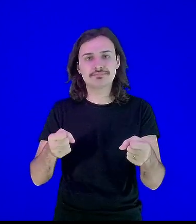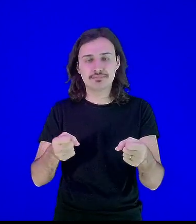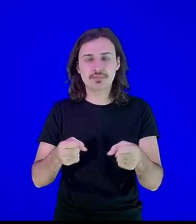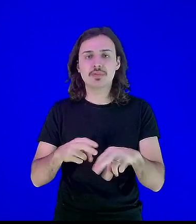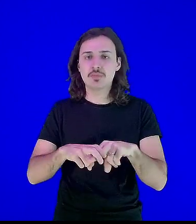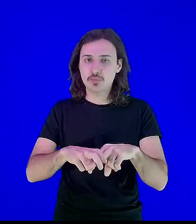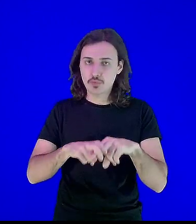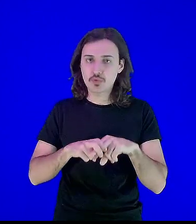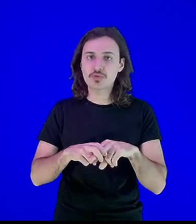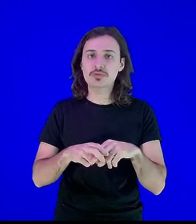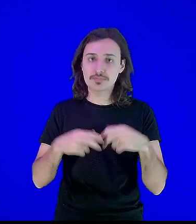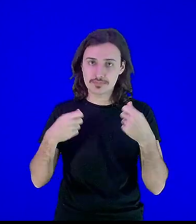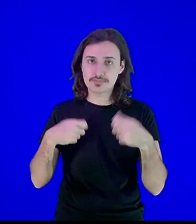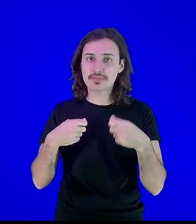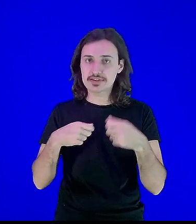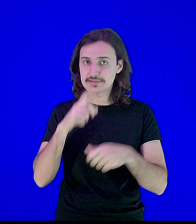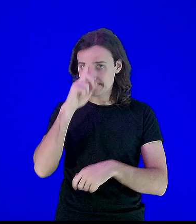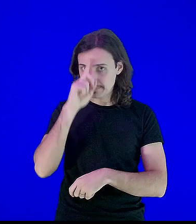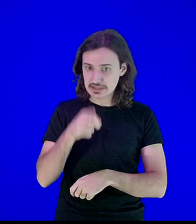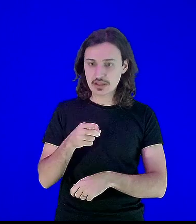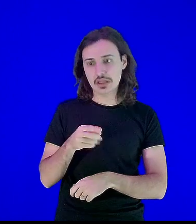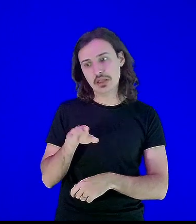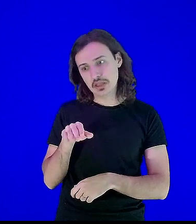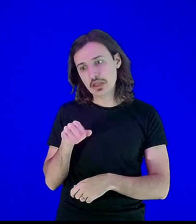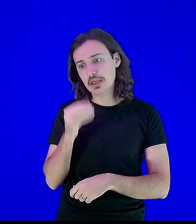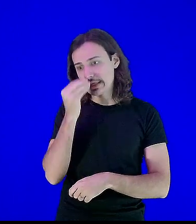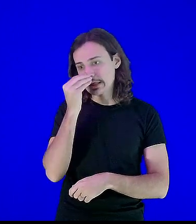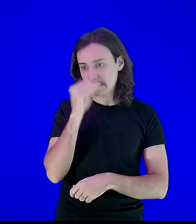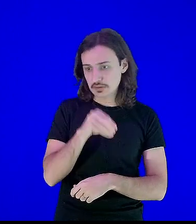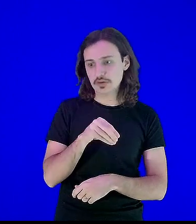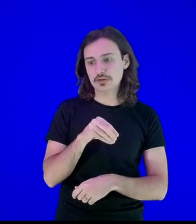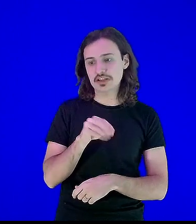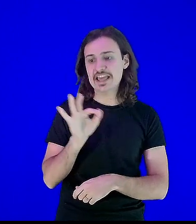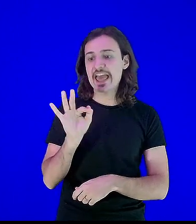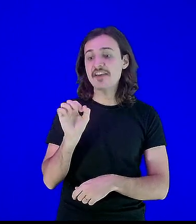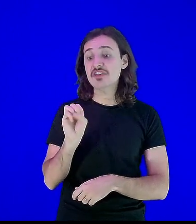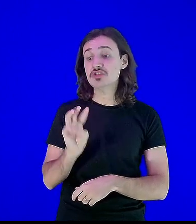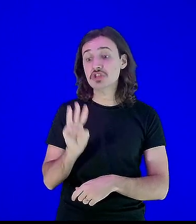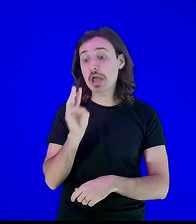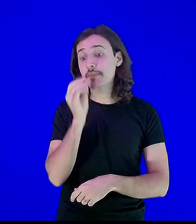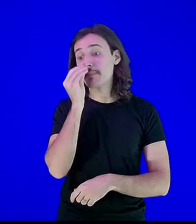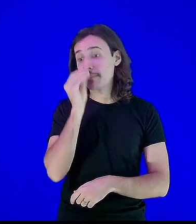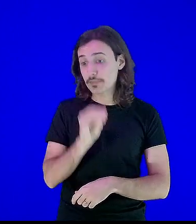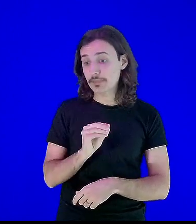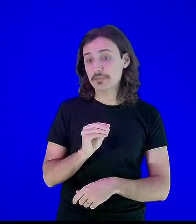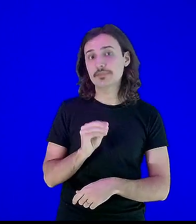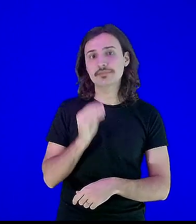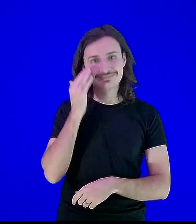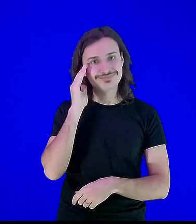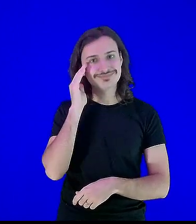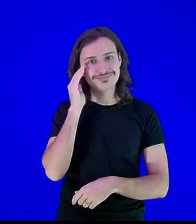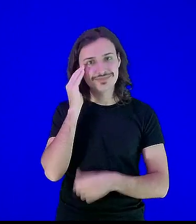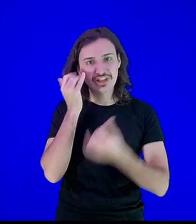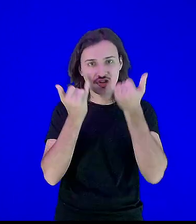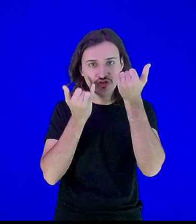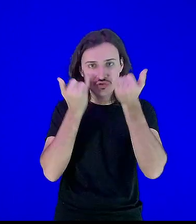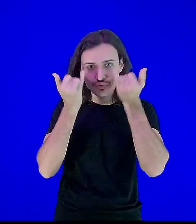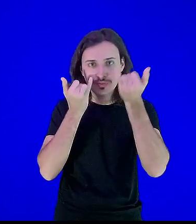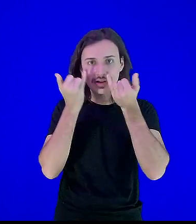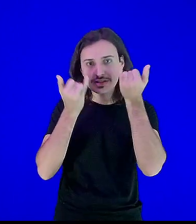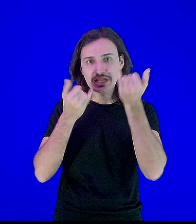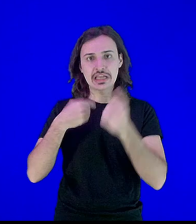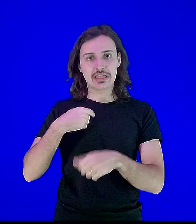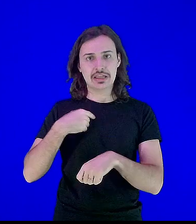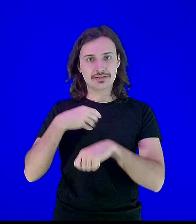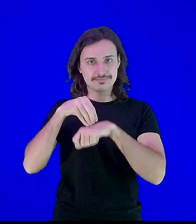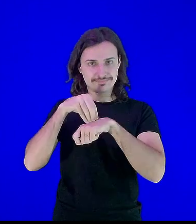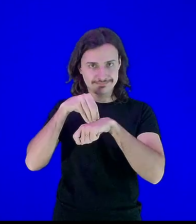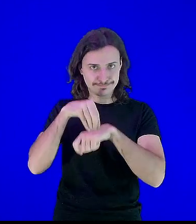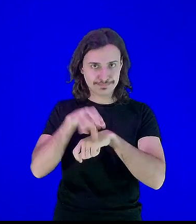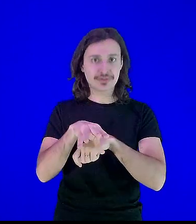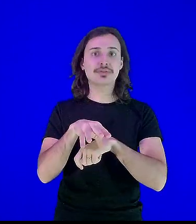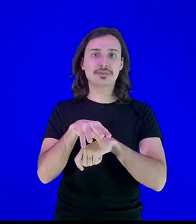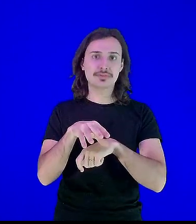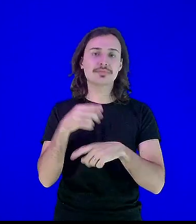so, just be aware of that. I am letting you know that because Vuetify has some